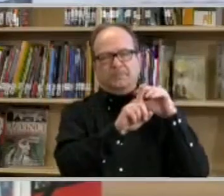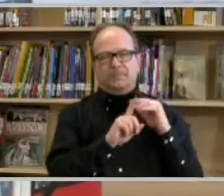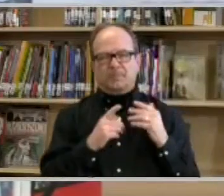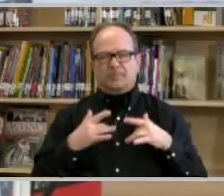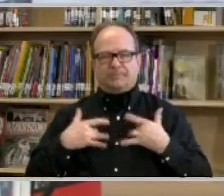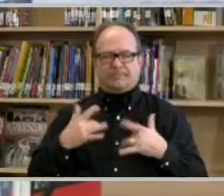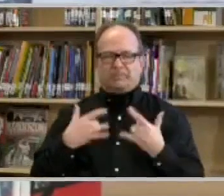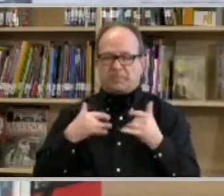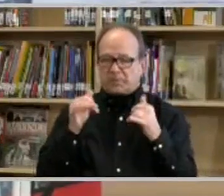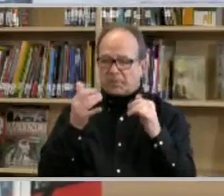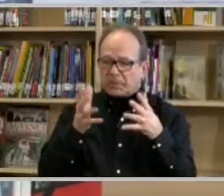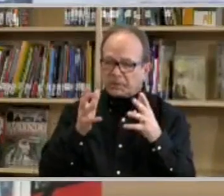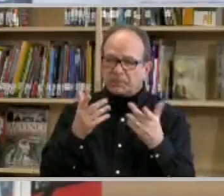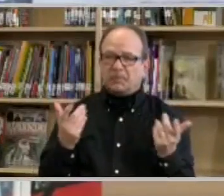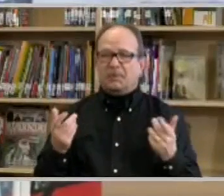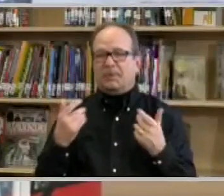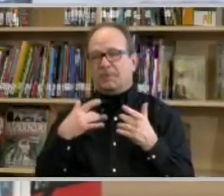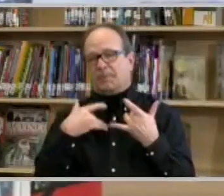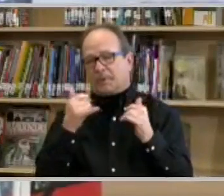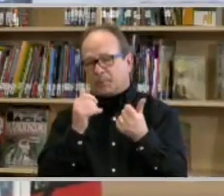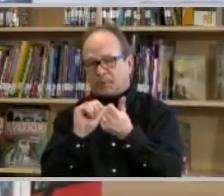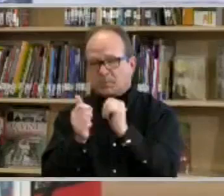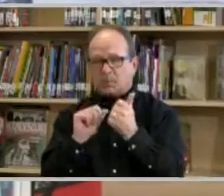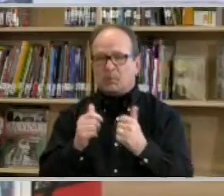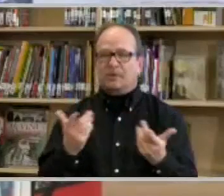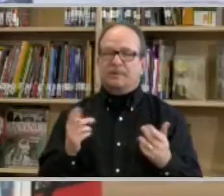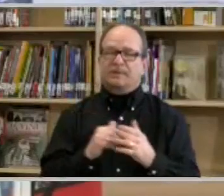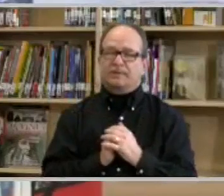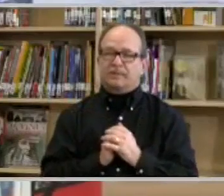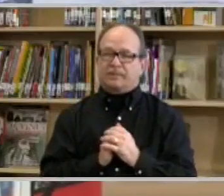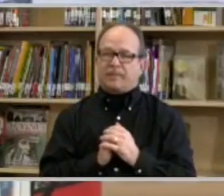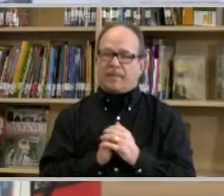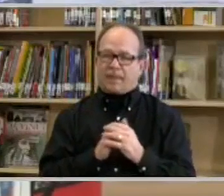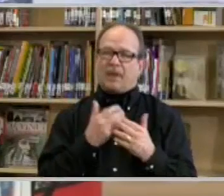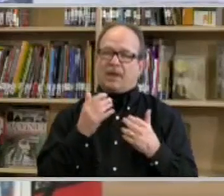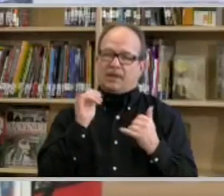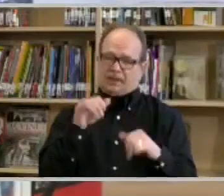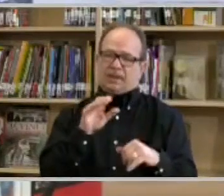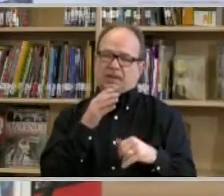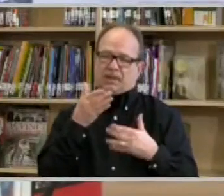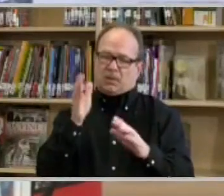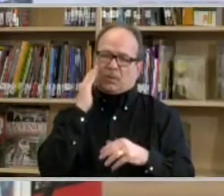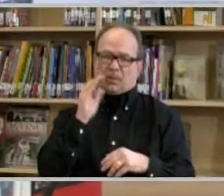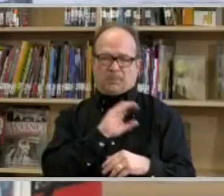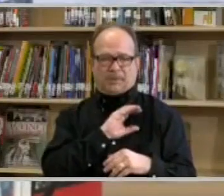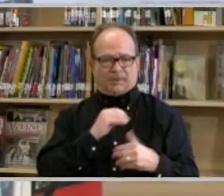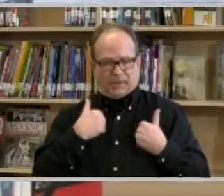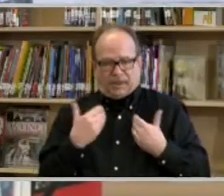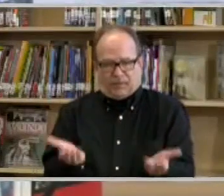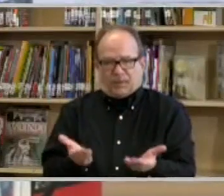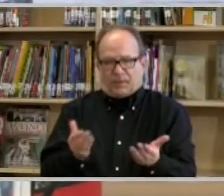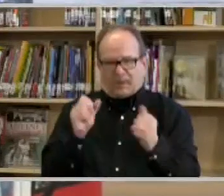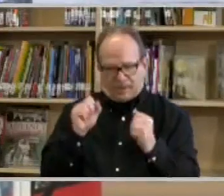AND SHOW UP, SHOOT A COUPLE OF BASKETS WITH THEM, HOLD A CONVERSATION AND KEEP IT MOVING